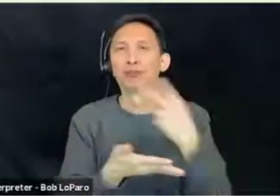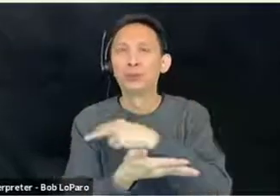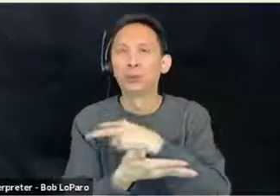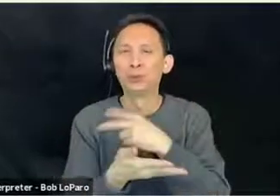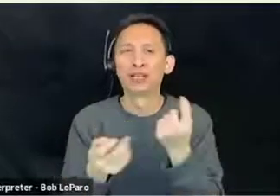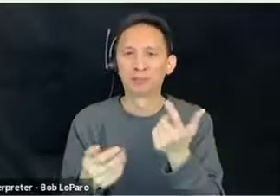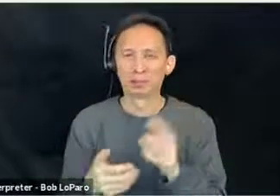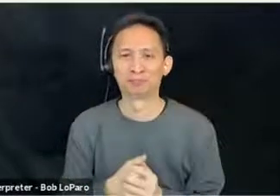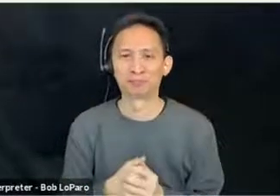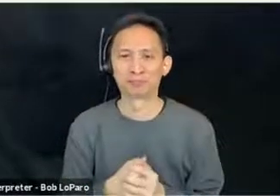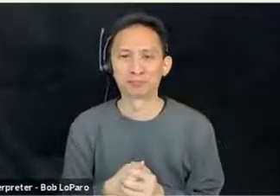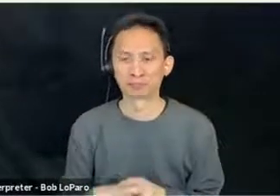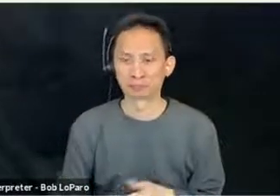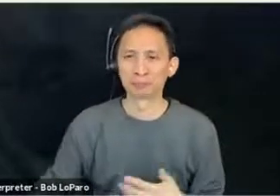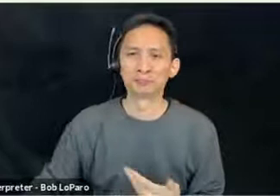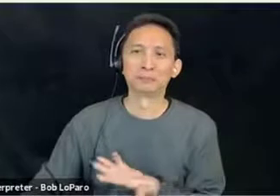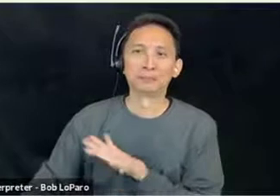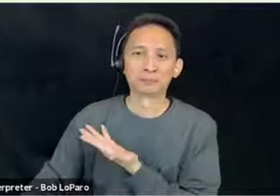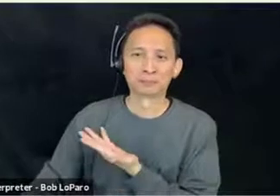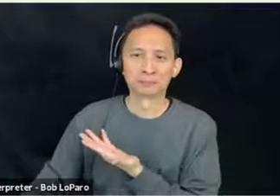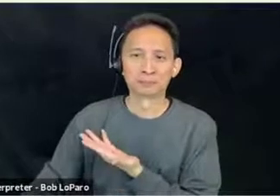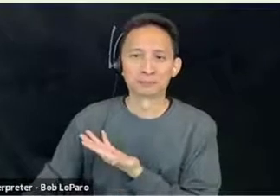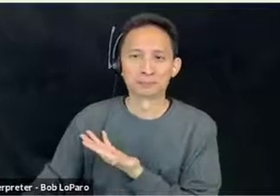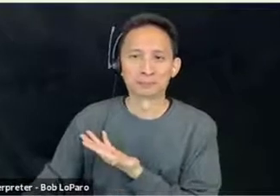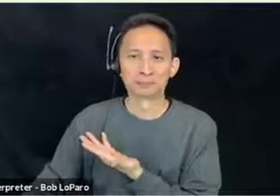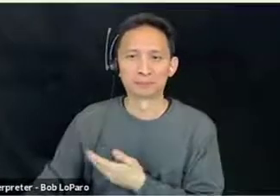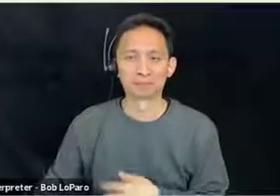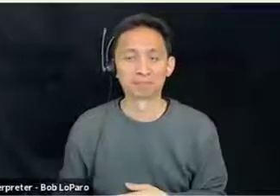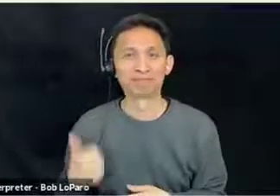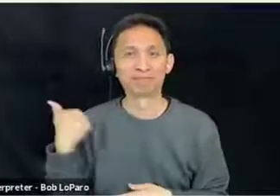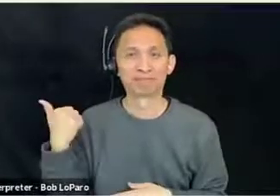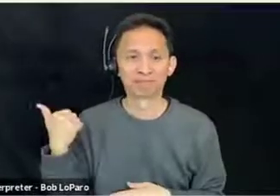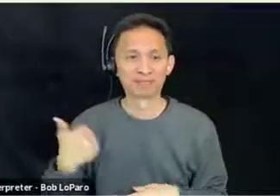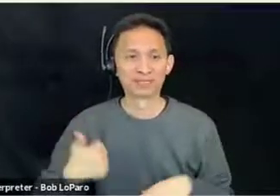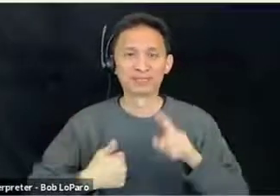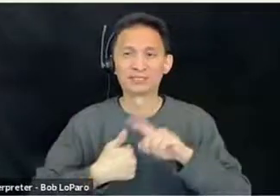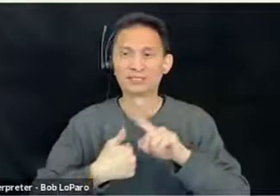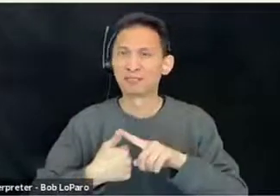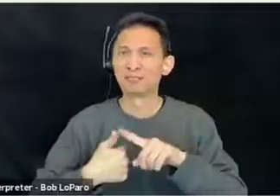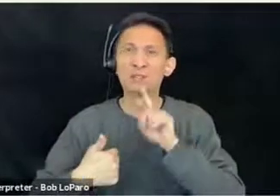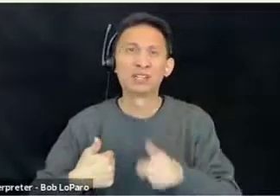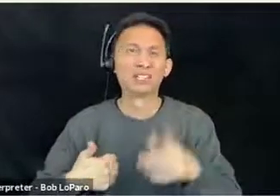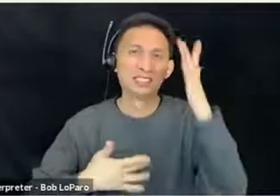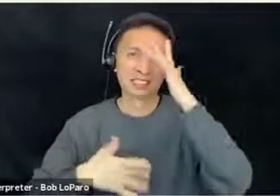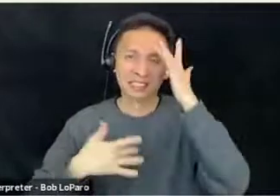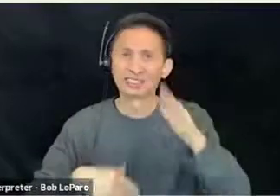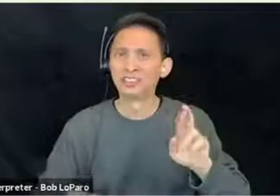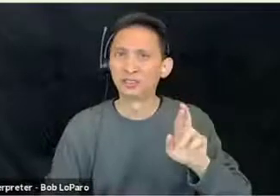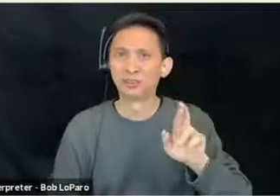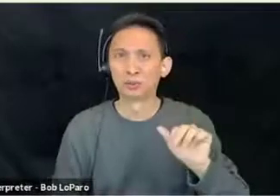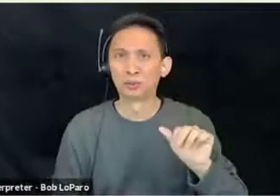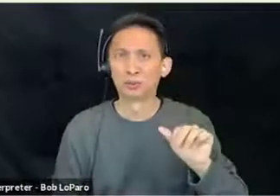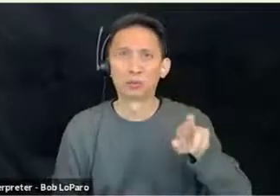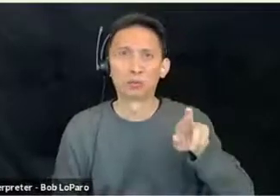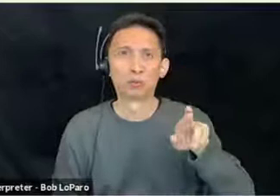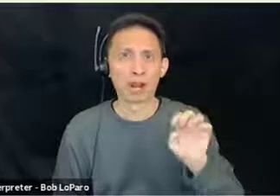peroxisomal disorders are rare, rare diseases. So, any disease is considered rare